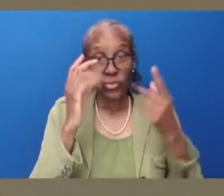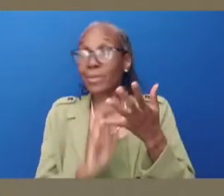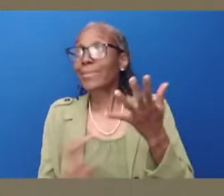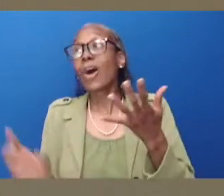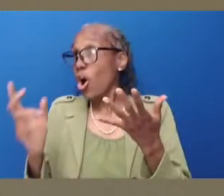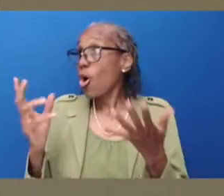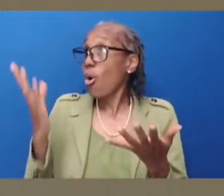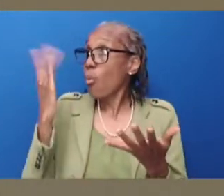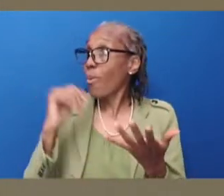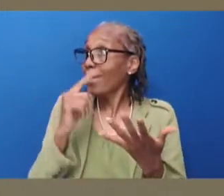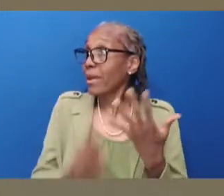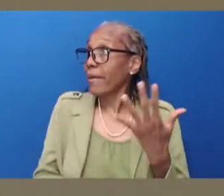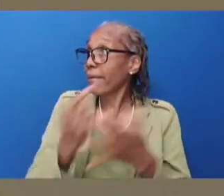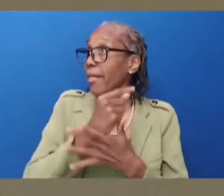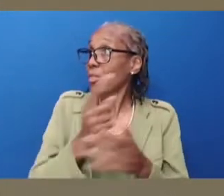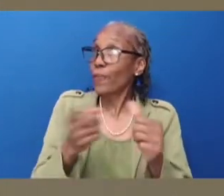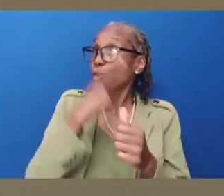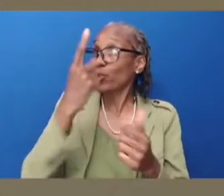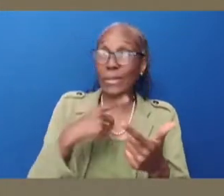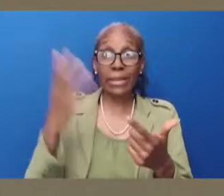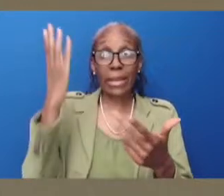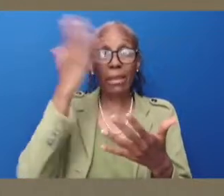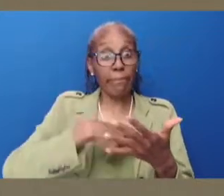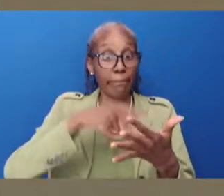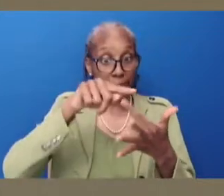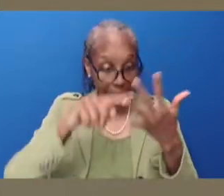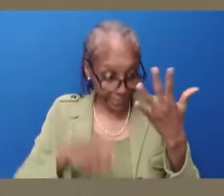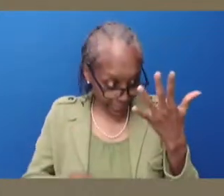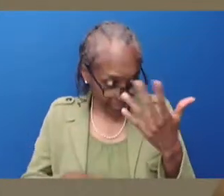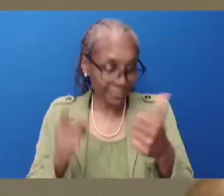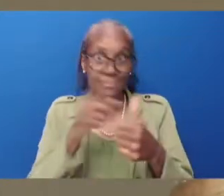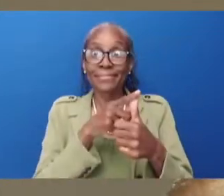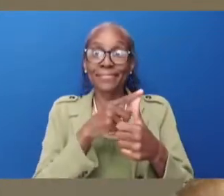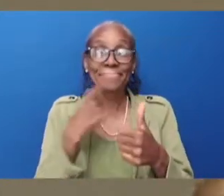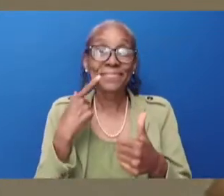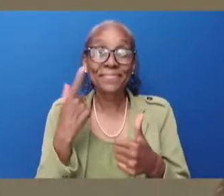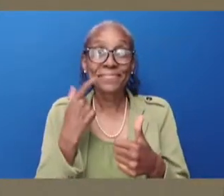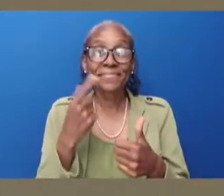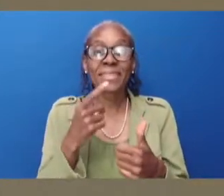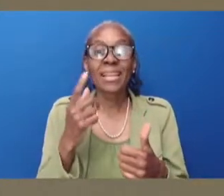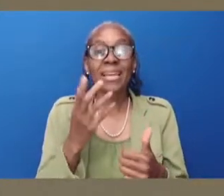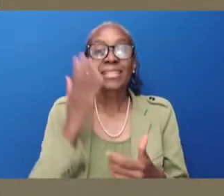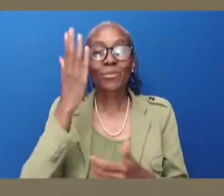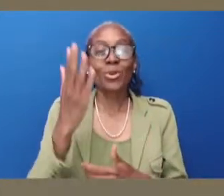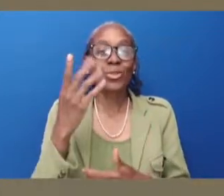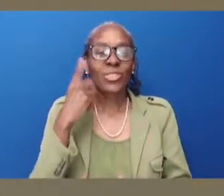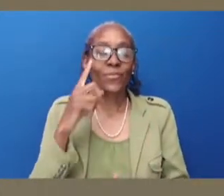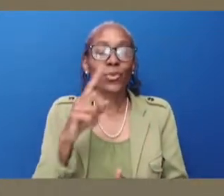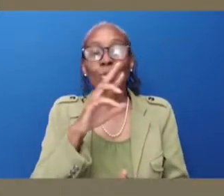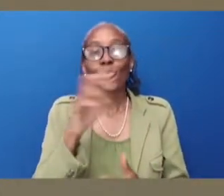MY SHEET. GIVE ME A SECOND. THE FIRST ONE. WHY DON'T WE GO BACK FOR THE FIRST ONE THAT I